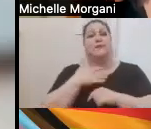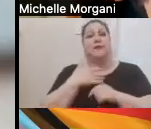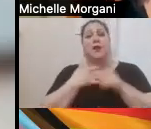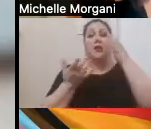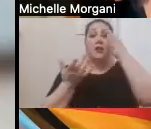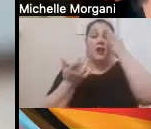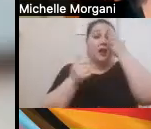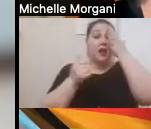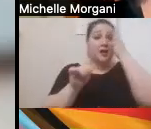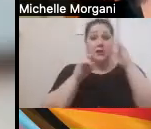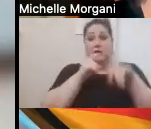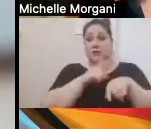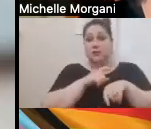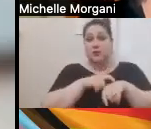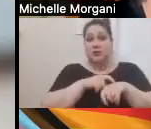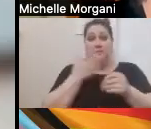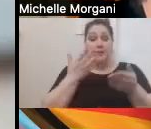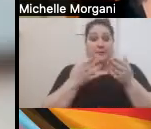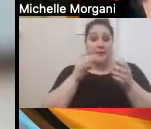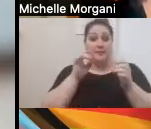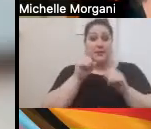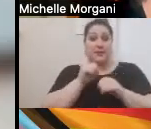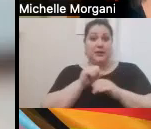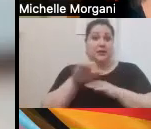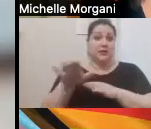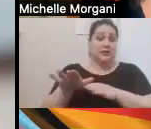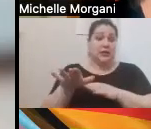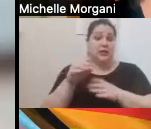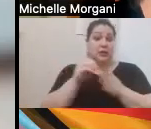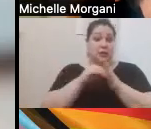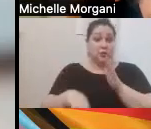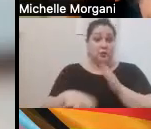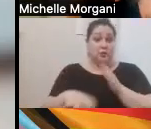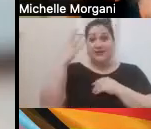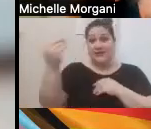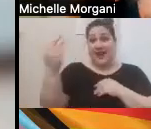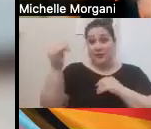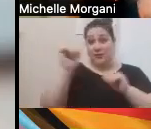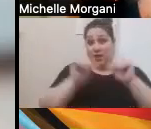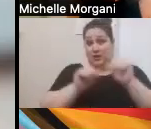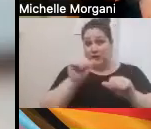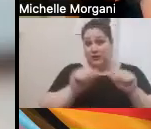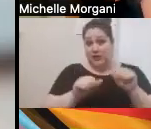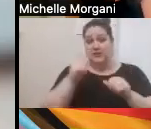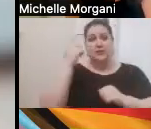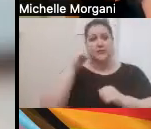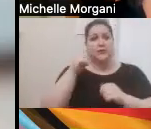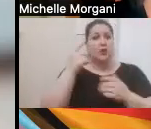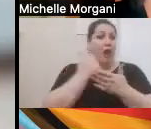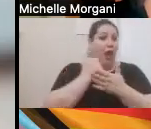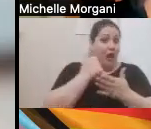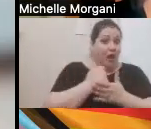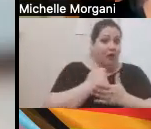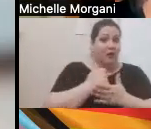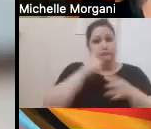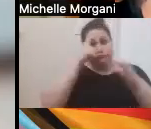send students for outside assessments to help with determining certain types of assistive technology.